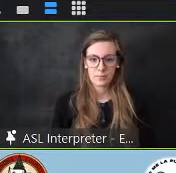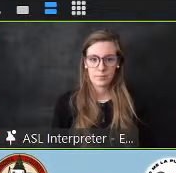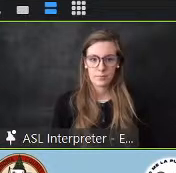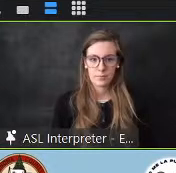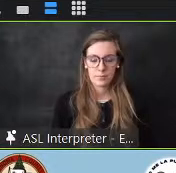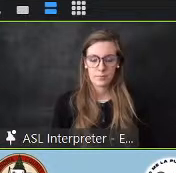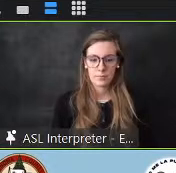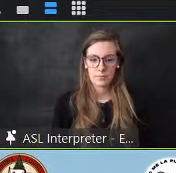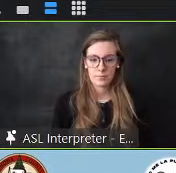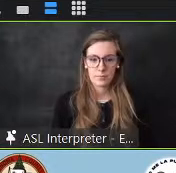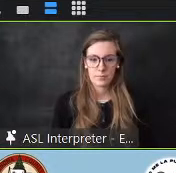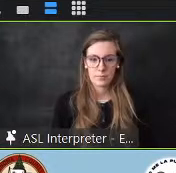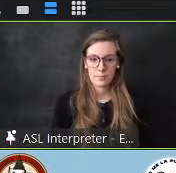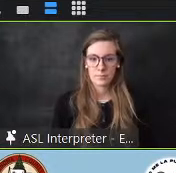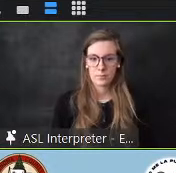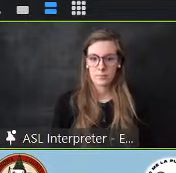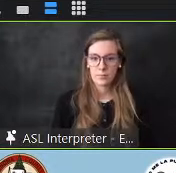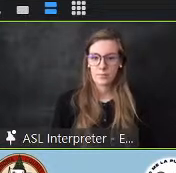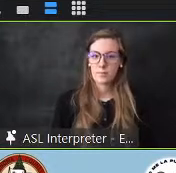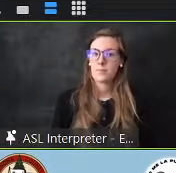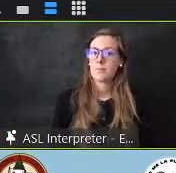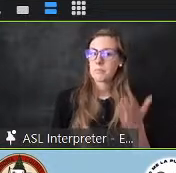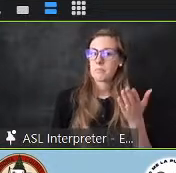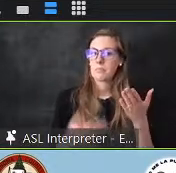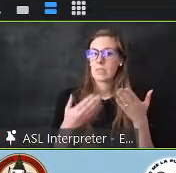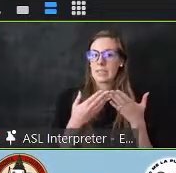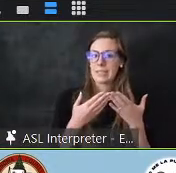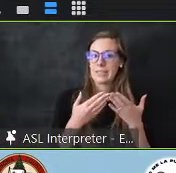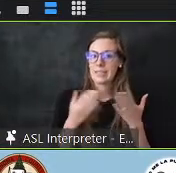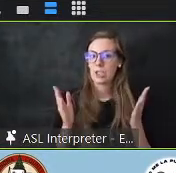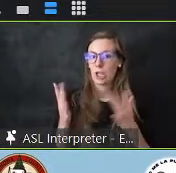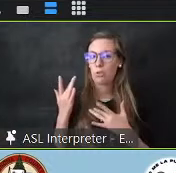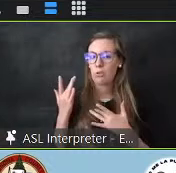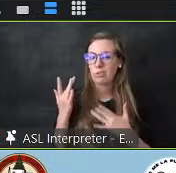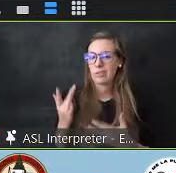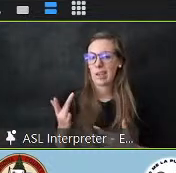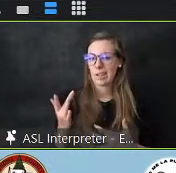So this is the general tendencies that we have in the county right now.